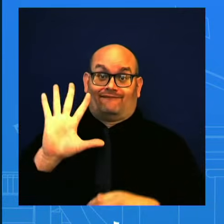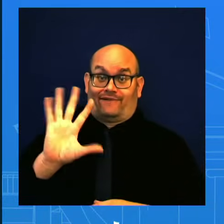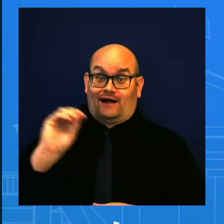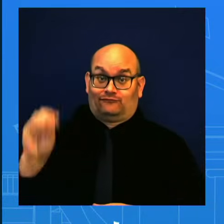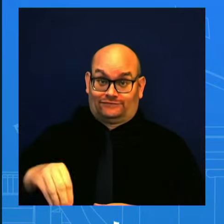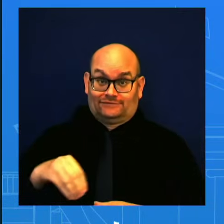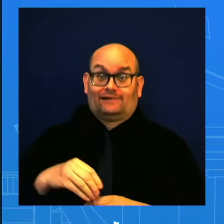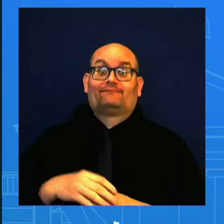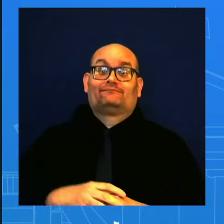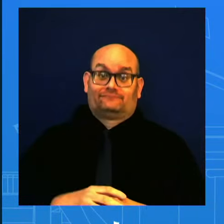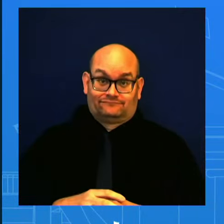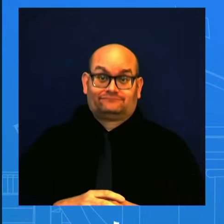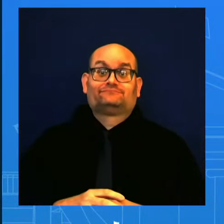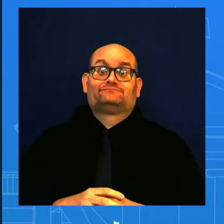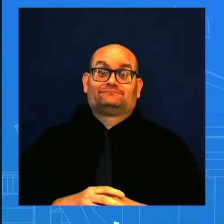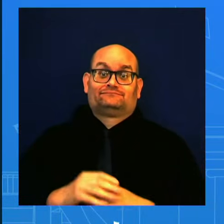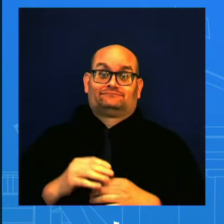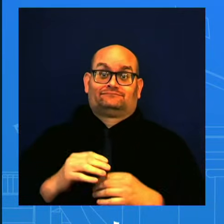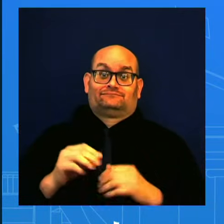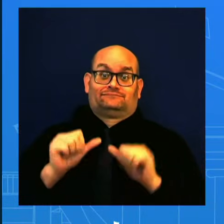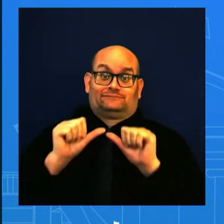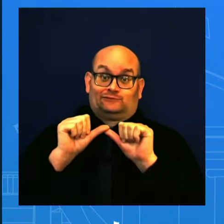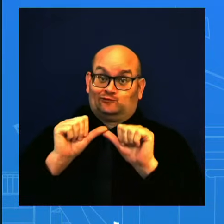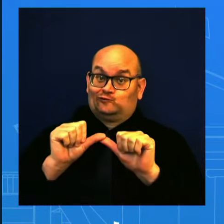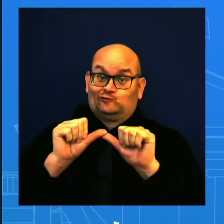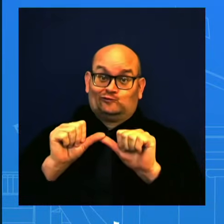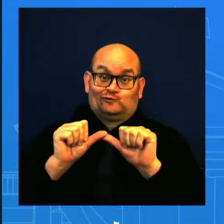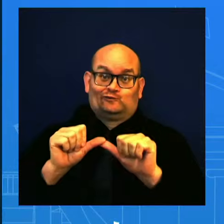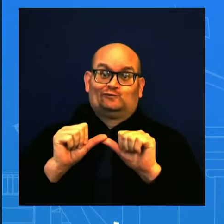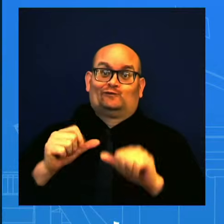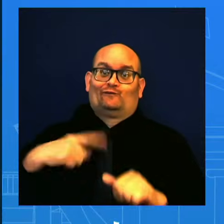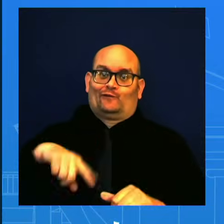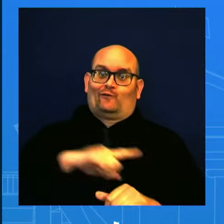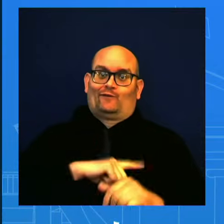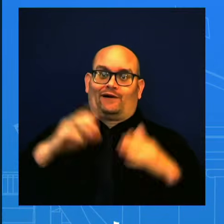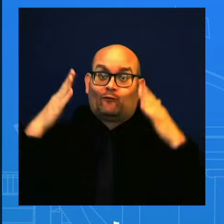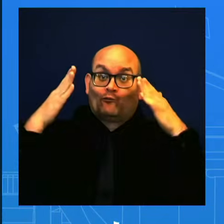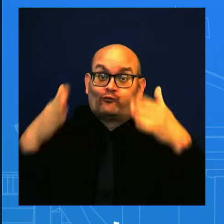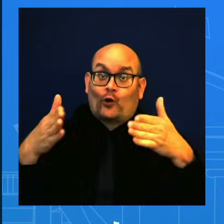serving his community as a teacher, as a high school football coach; and serving as governor,